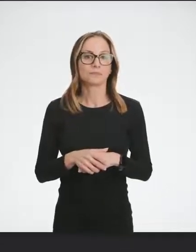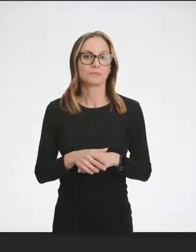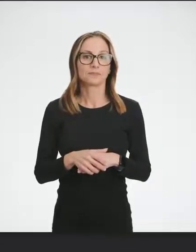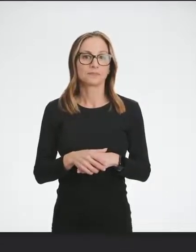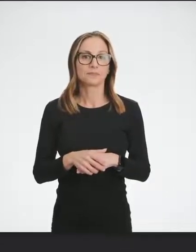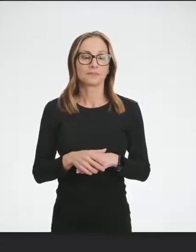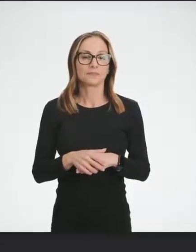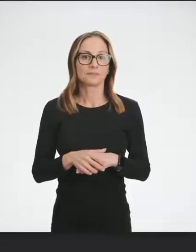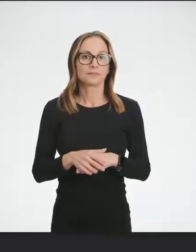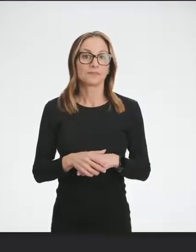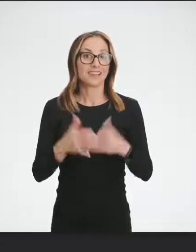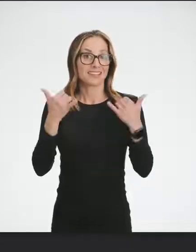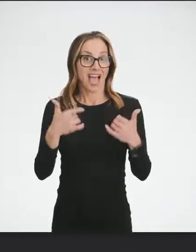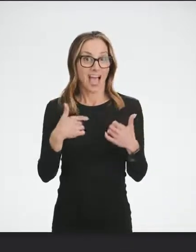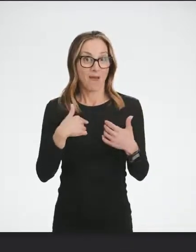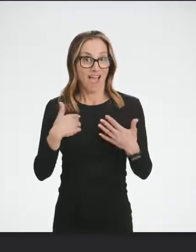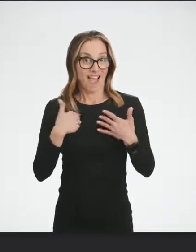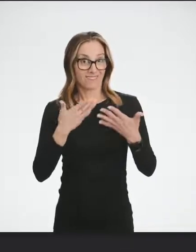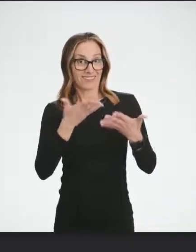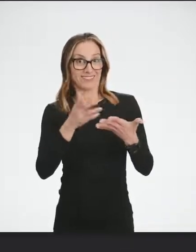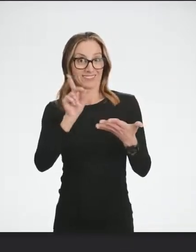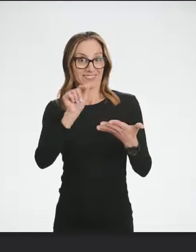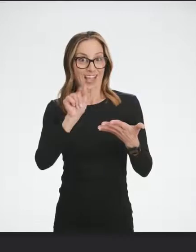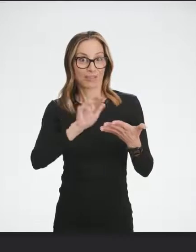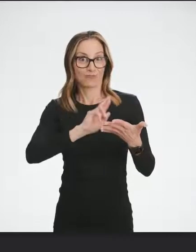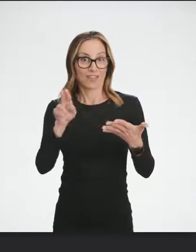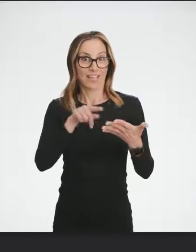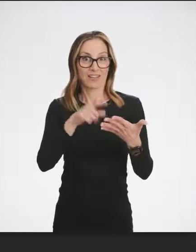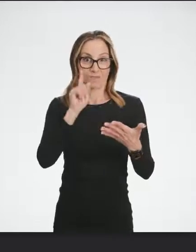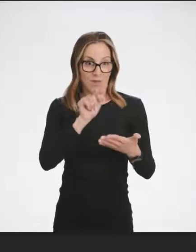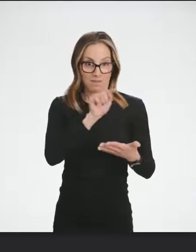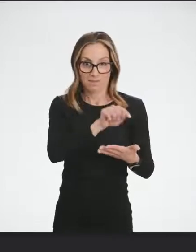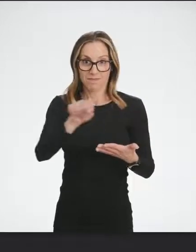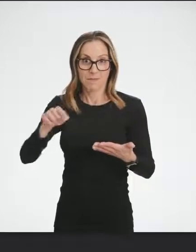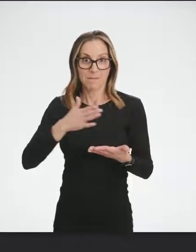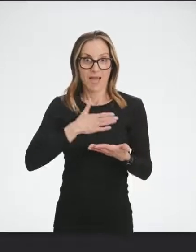Now that I have the data I need for each of my parking spots, when I run my app, my custom